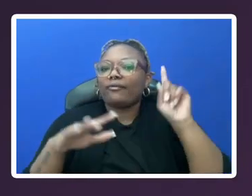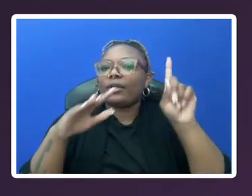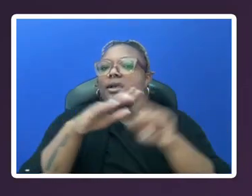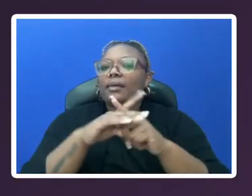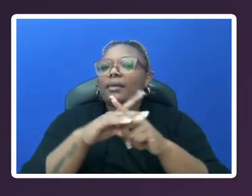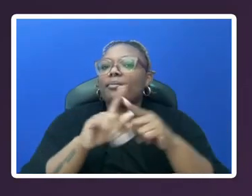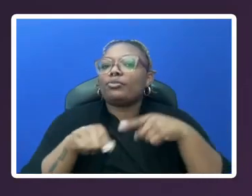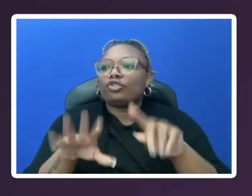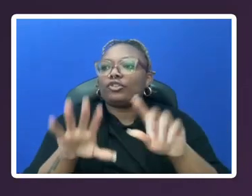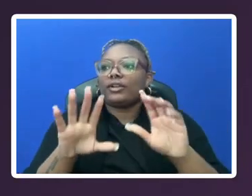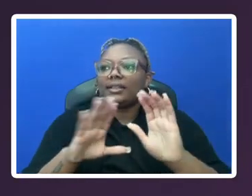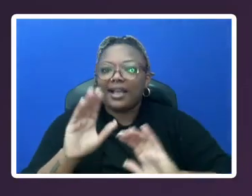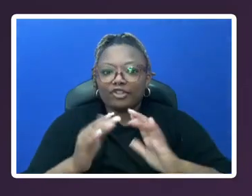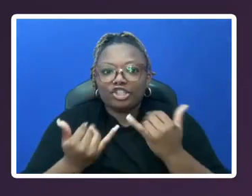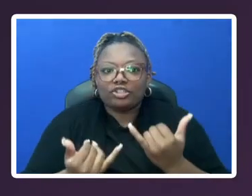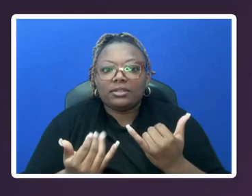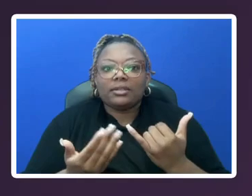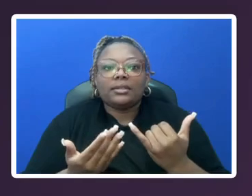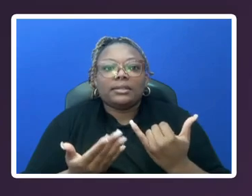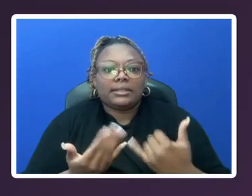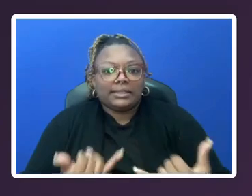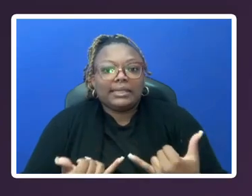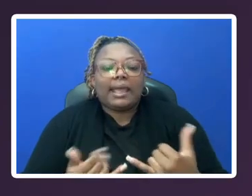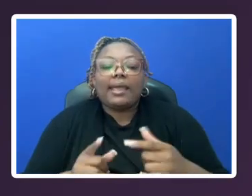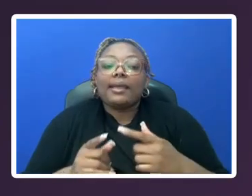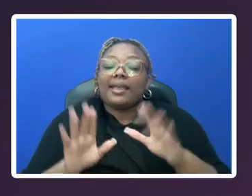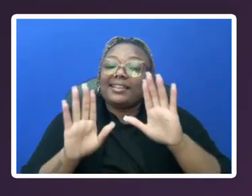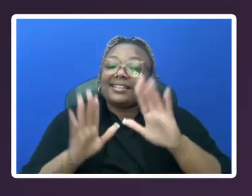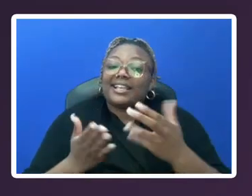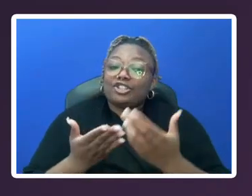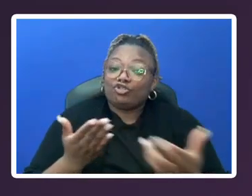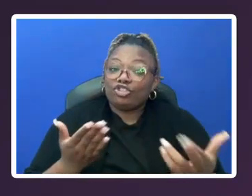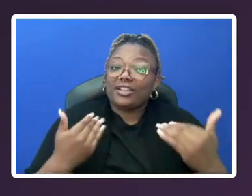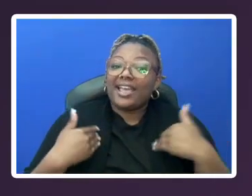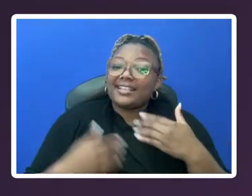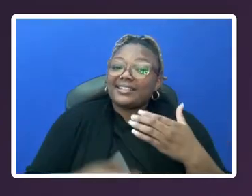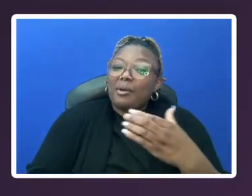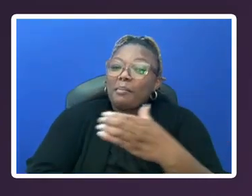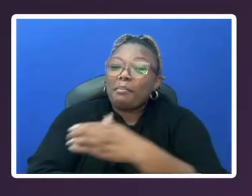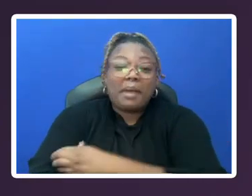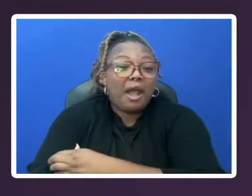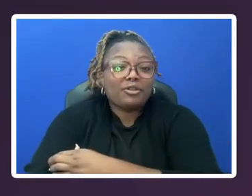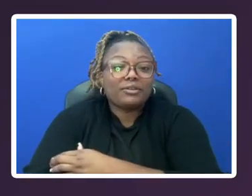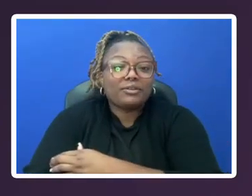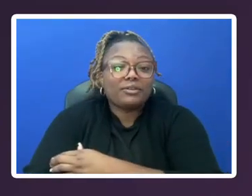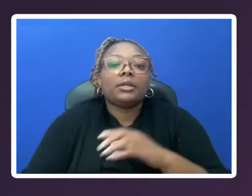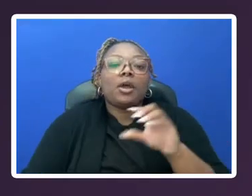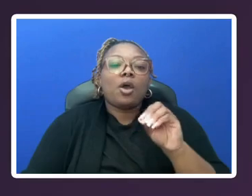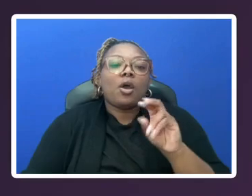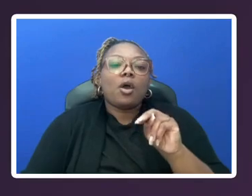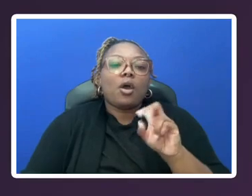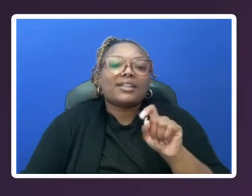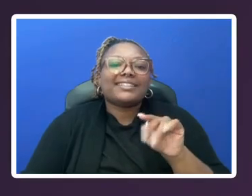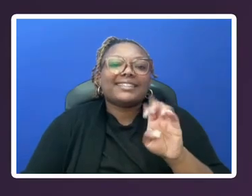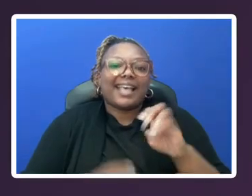is an excellent resource and has a very powerful on-site exhibition as well, that's really good.